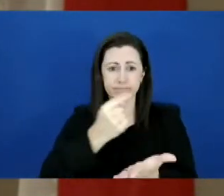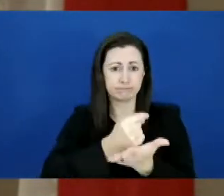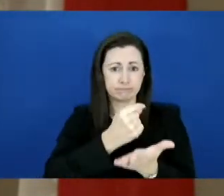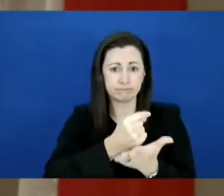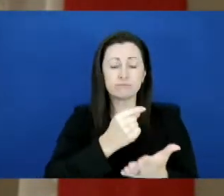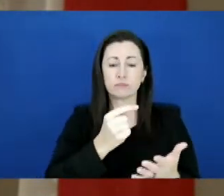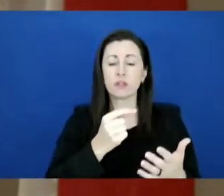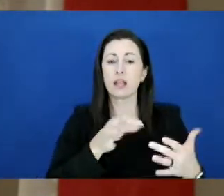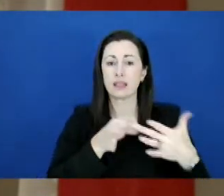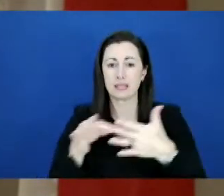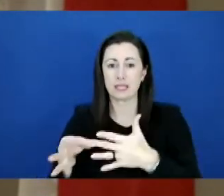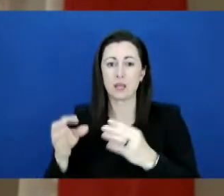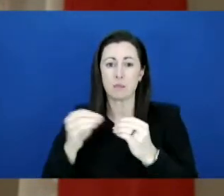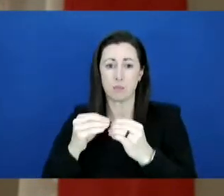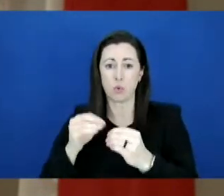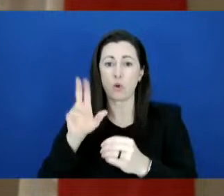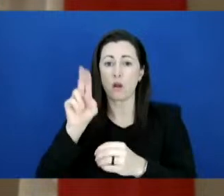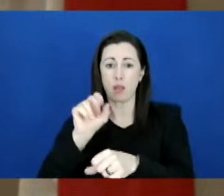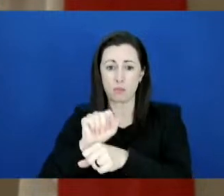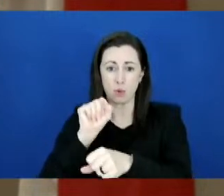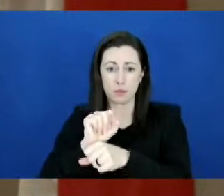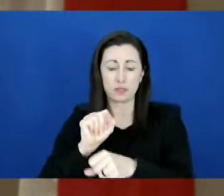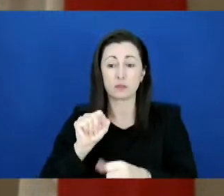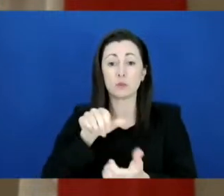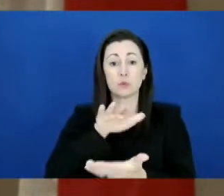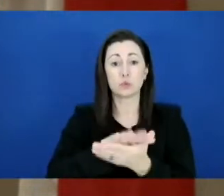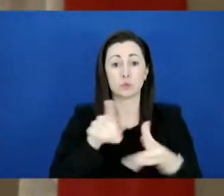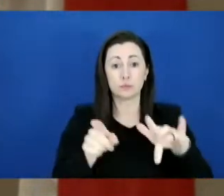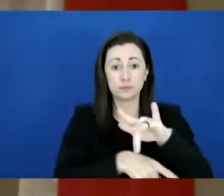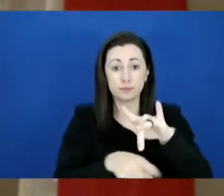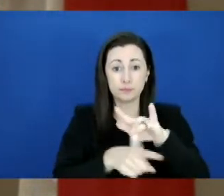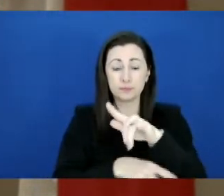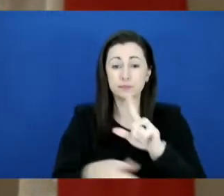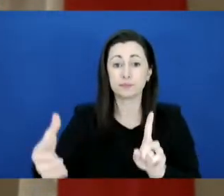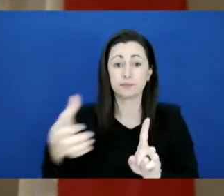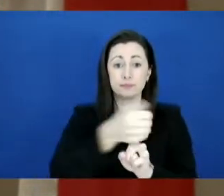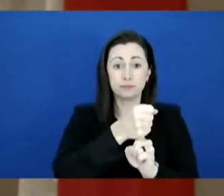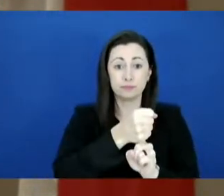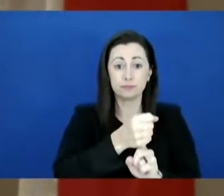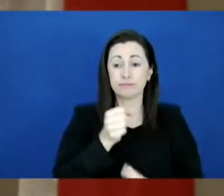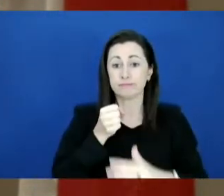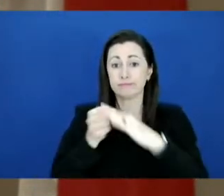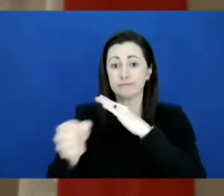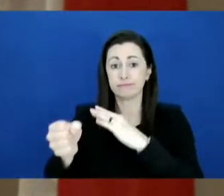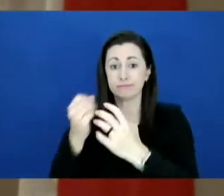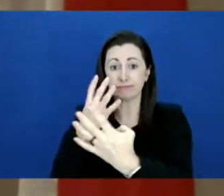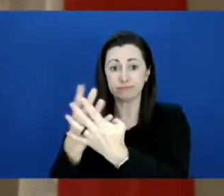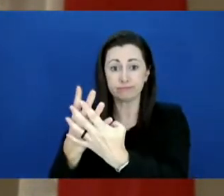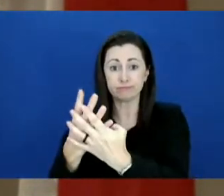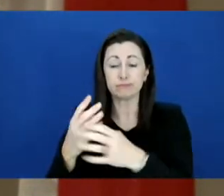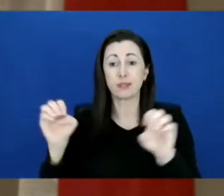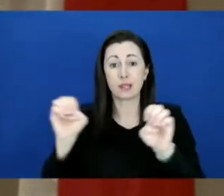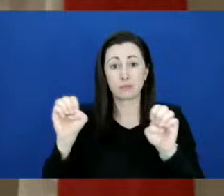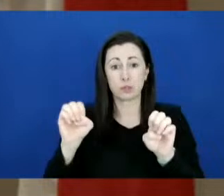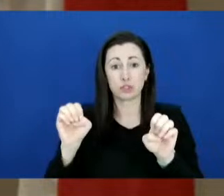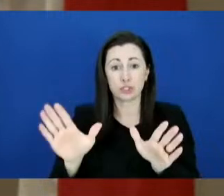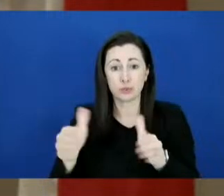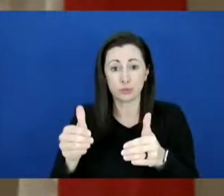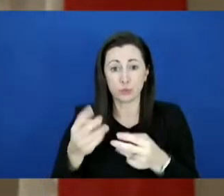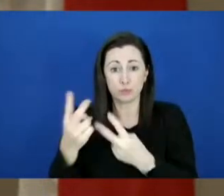ILLNESS LEADS TO HIGHER RATES OF